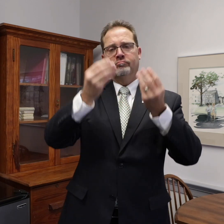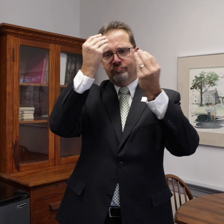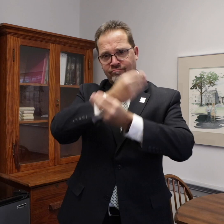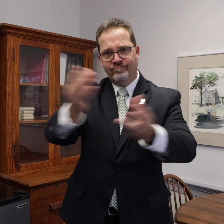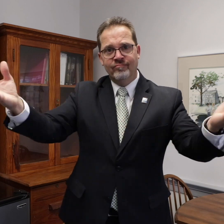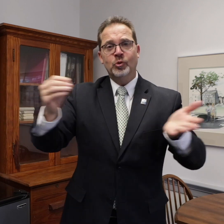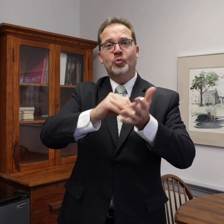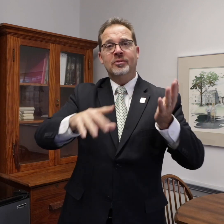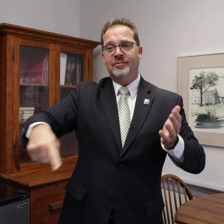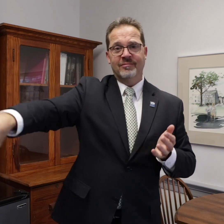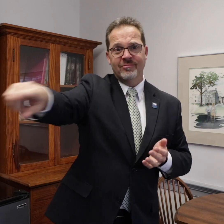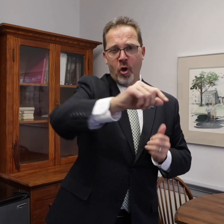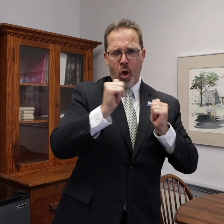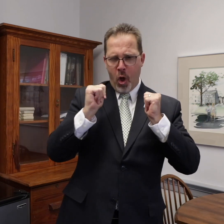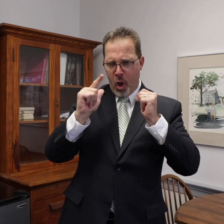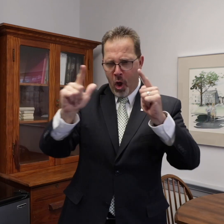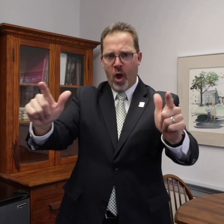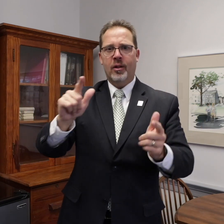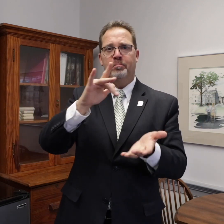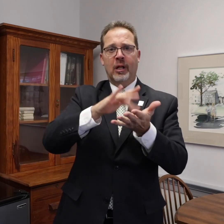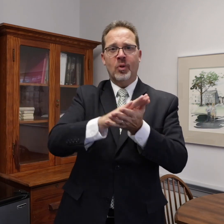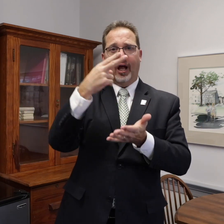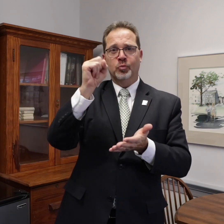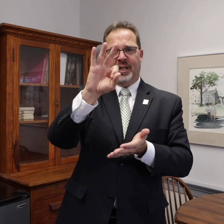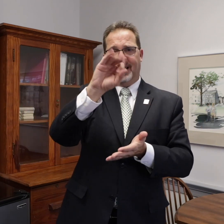David announced that all middle school and high school students would also be